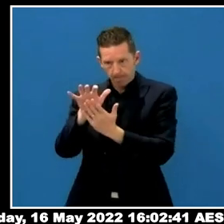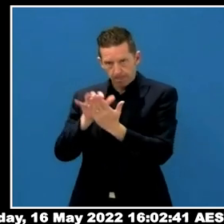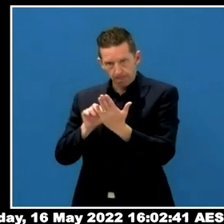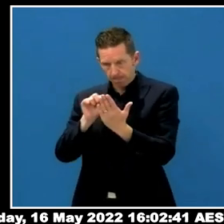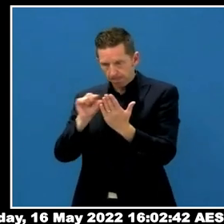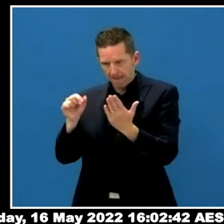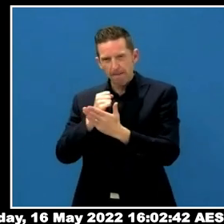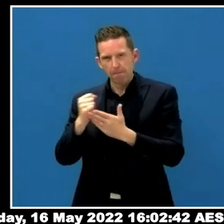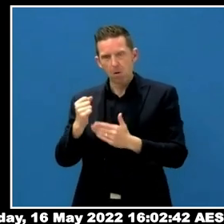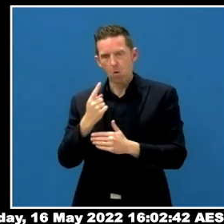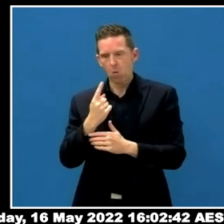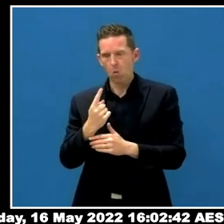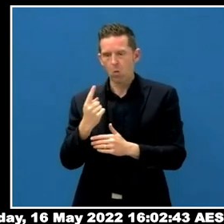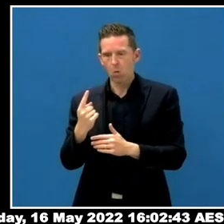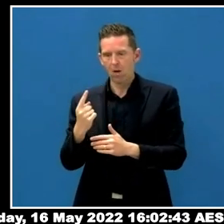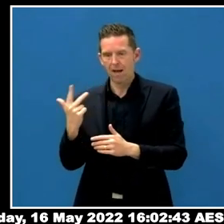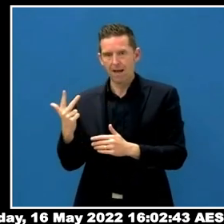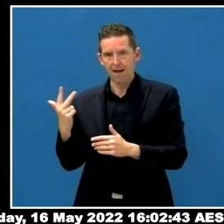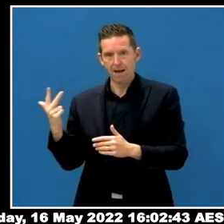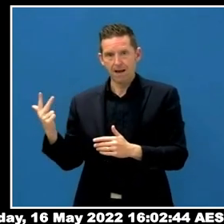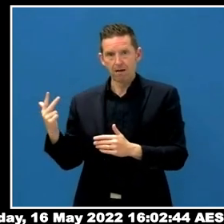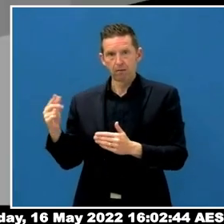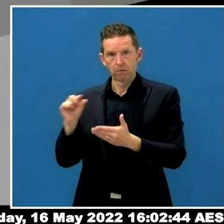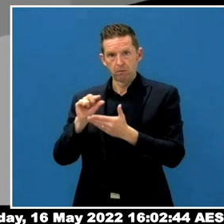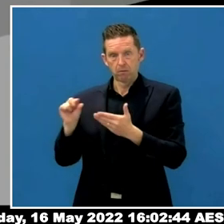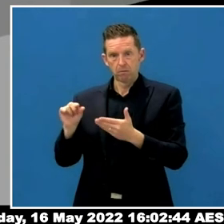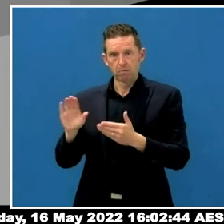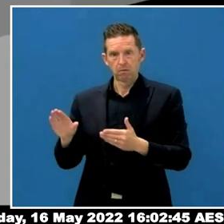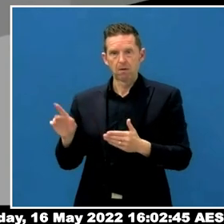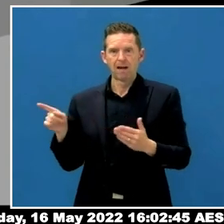So that's the Royal Commission - No, I don't have that one. Sorry. MR FOGARTY: Should be the second page.